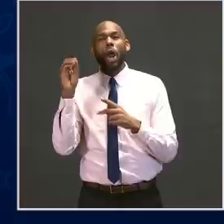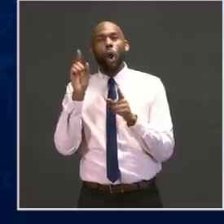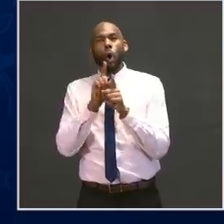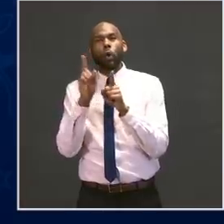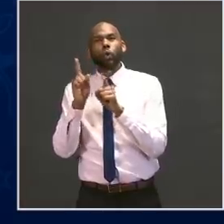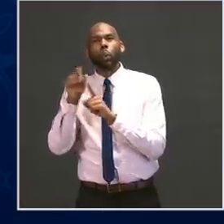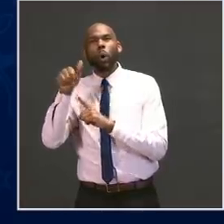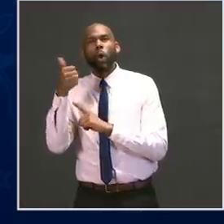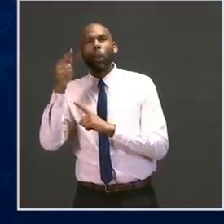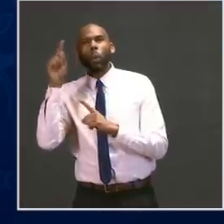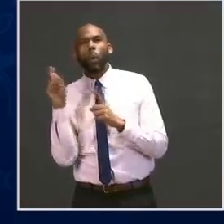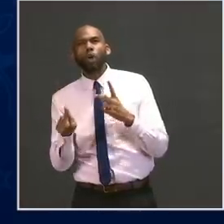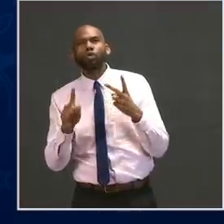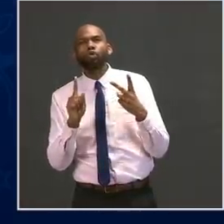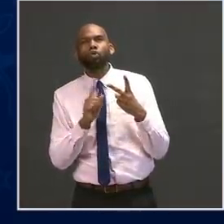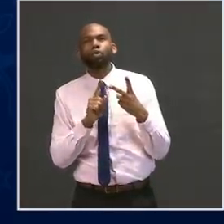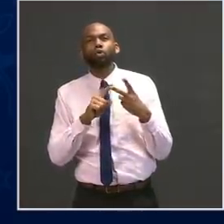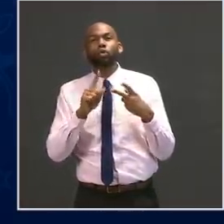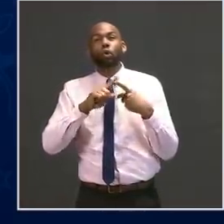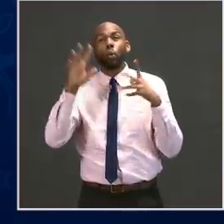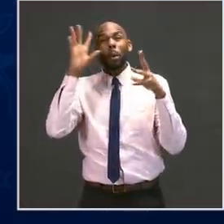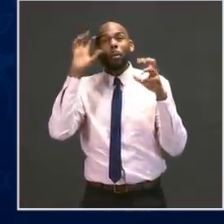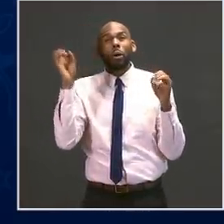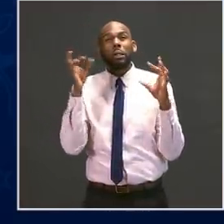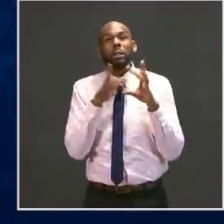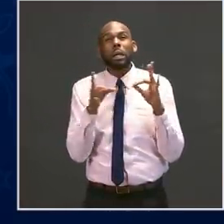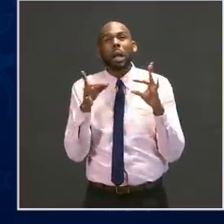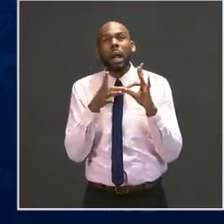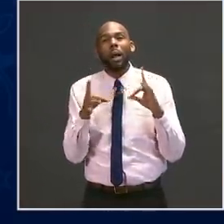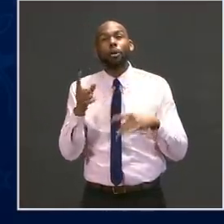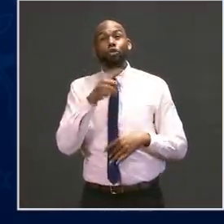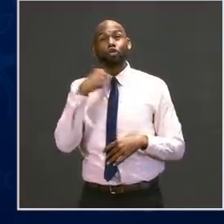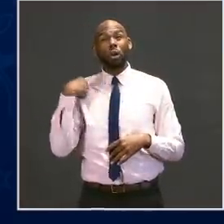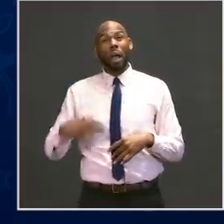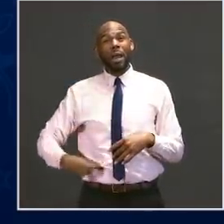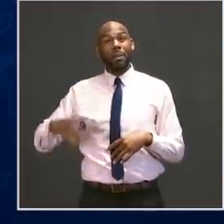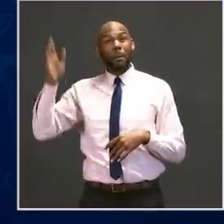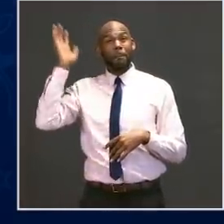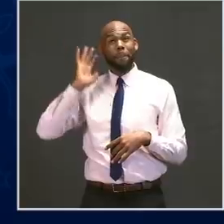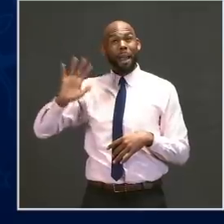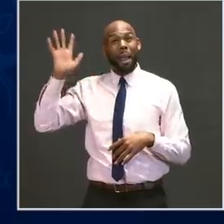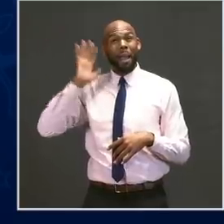The Press: First, on the President's comments on China: In the past, he has said that a rising China